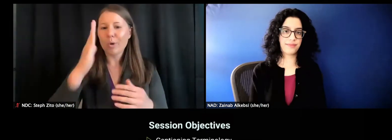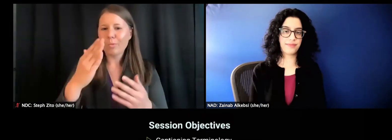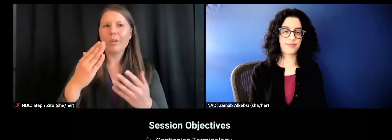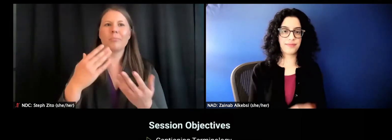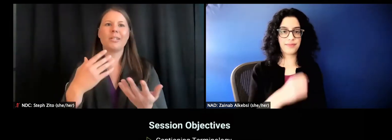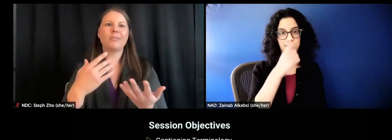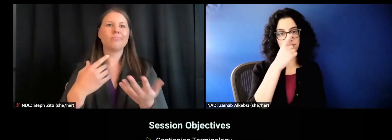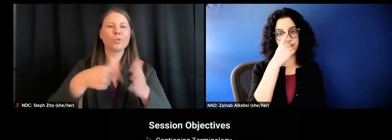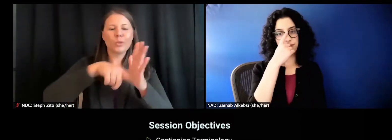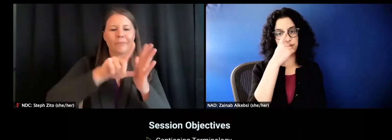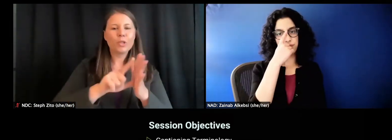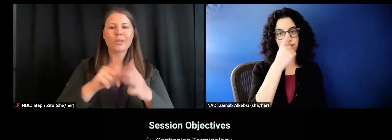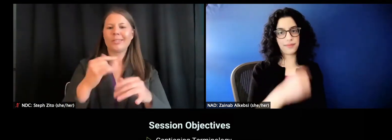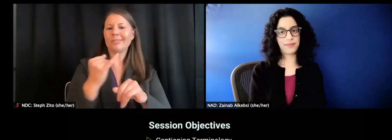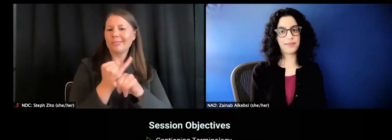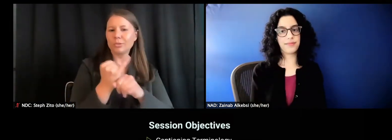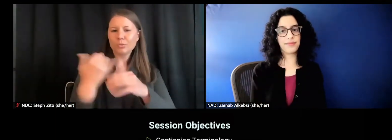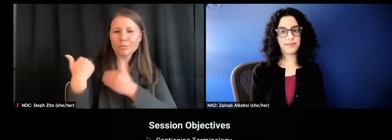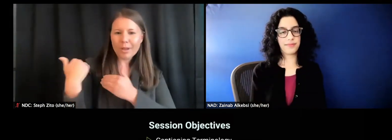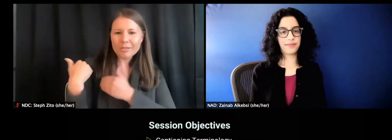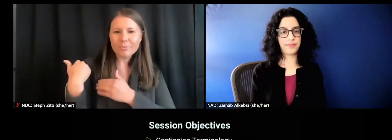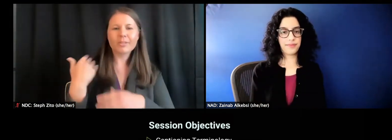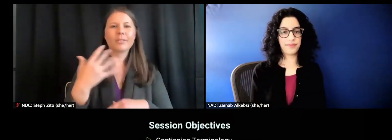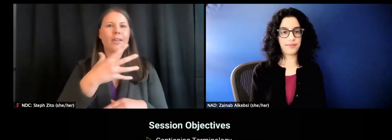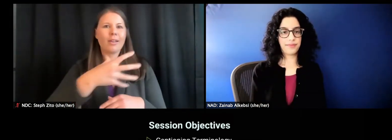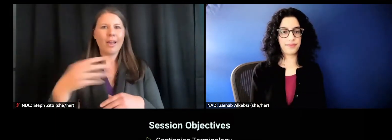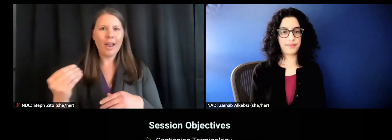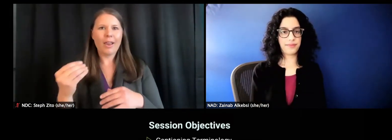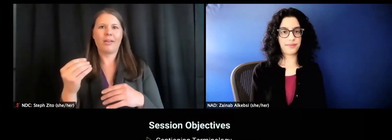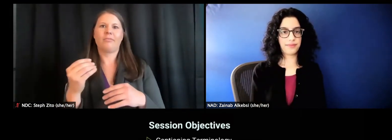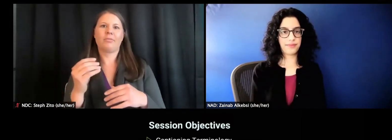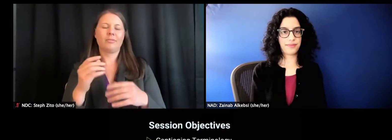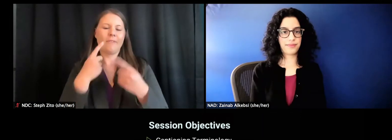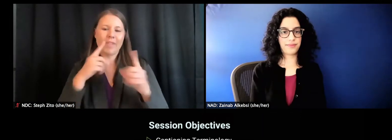we will then take review of institutional responsibilities